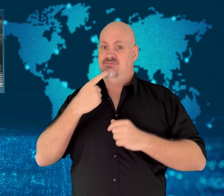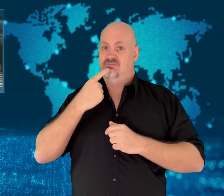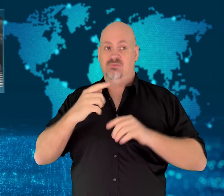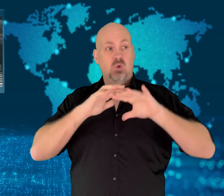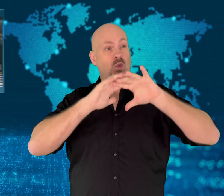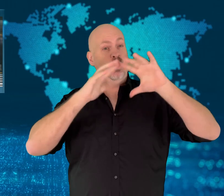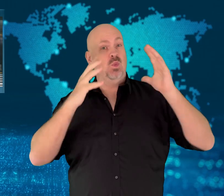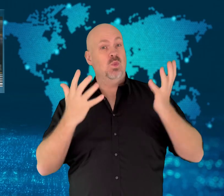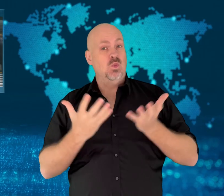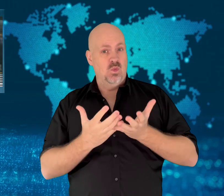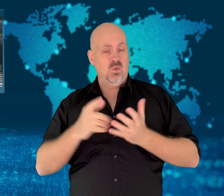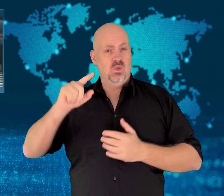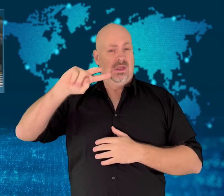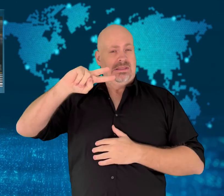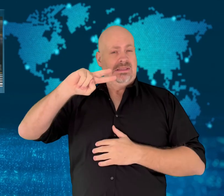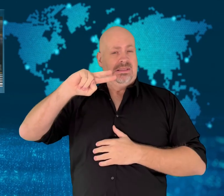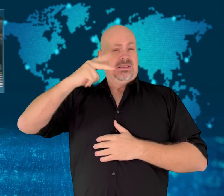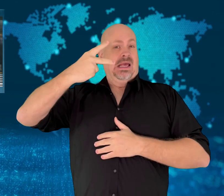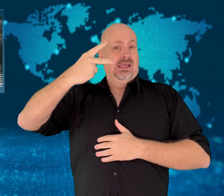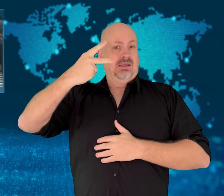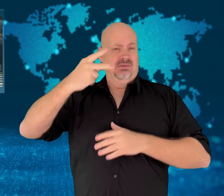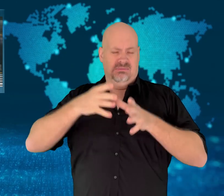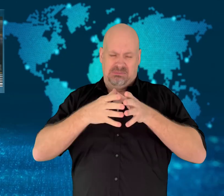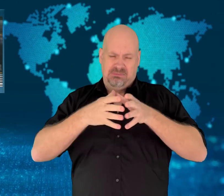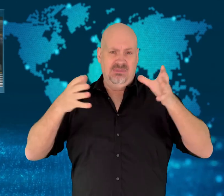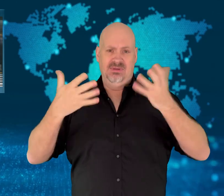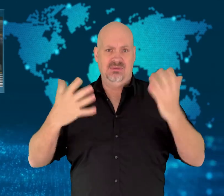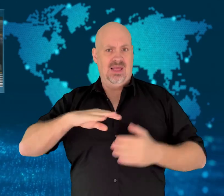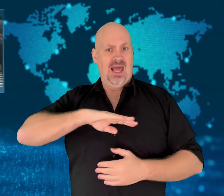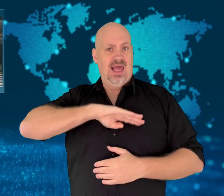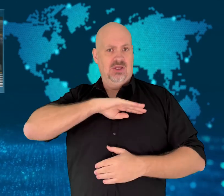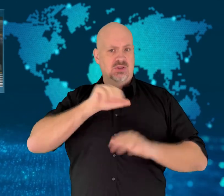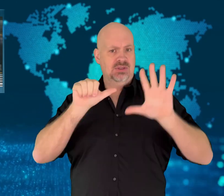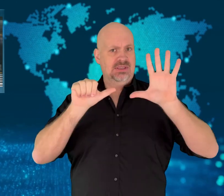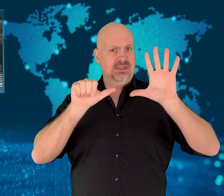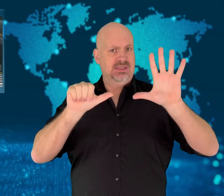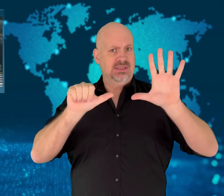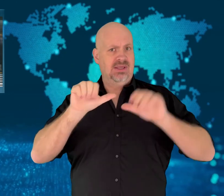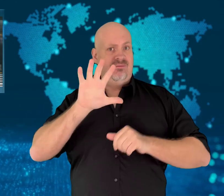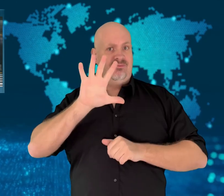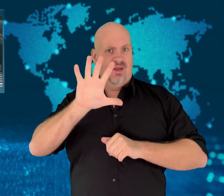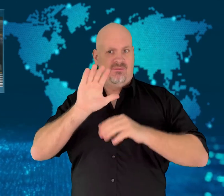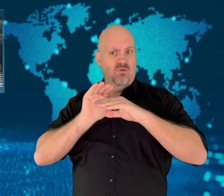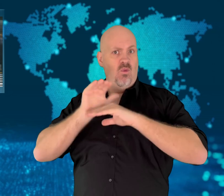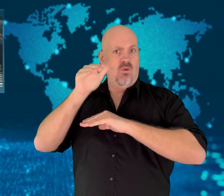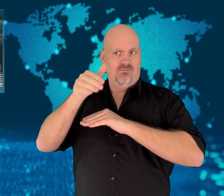Japan reports it has the world's second-highest proportion of